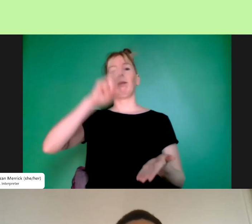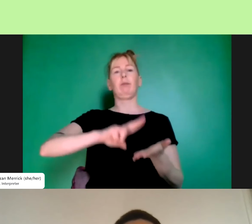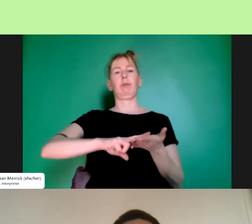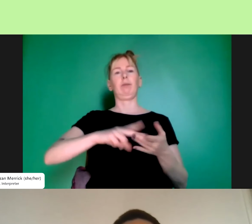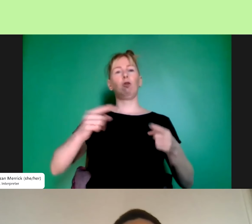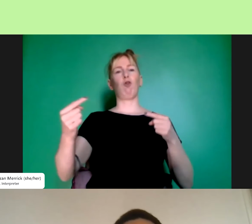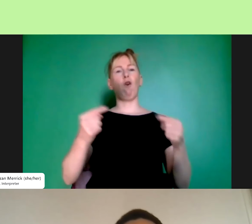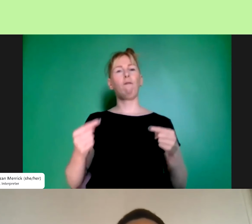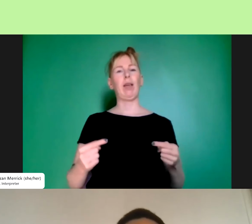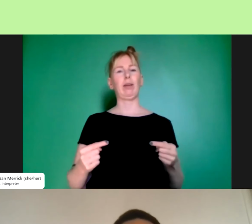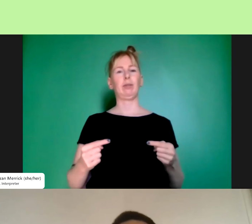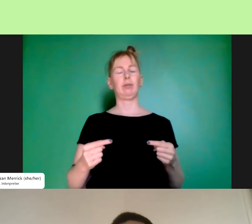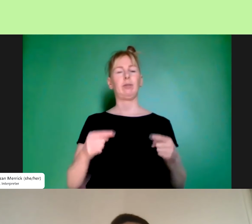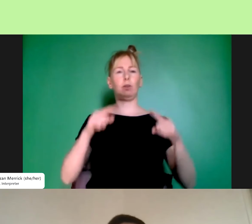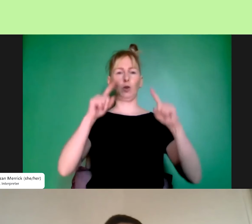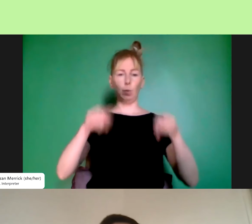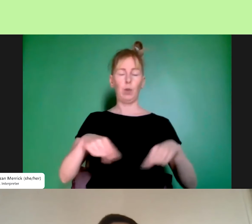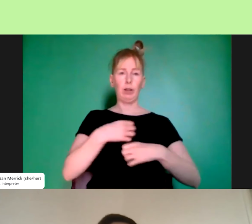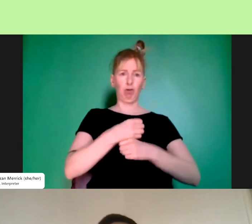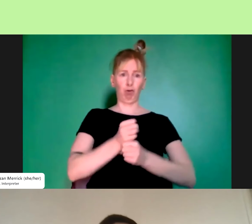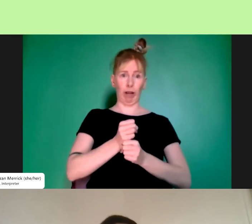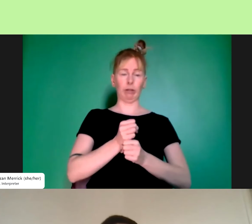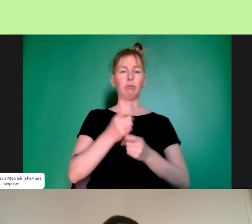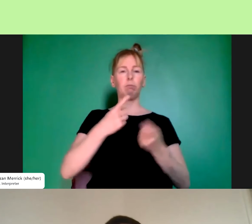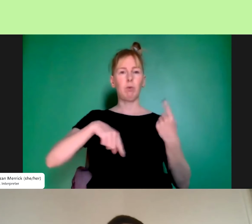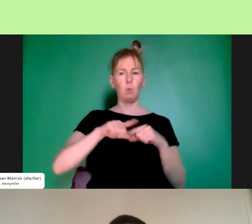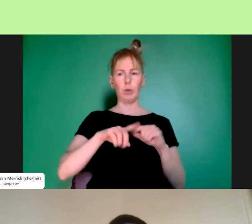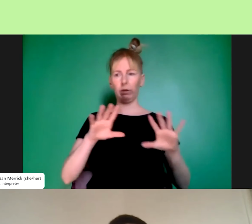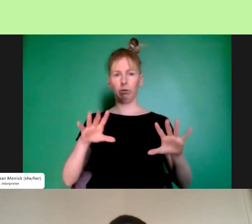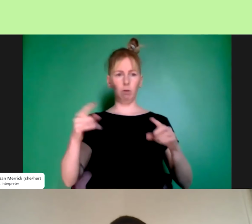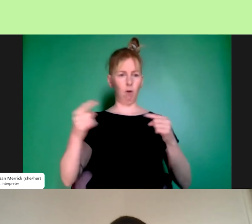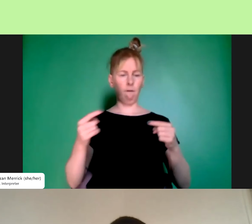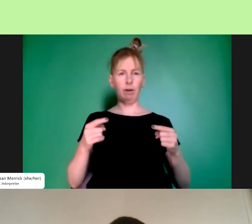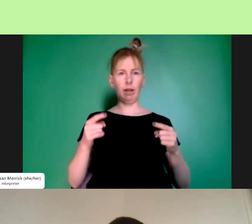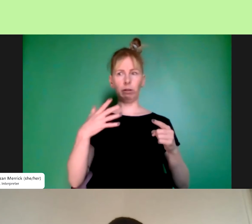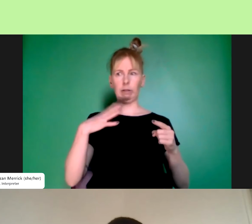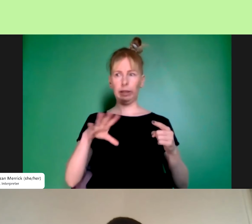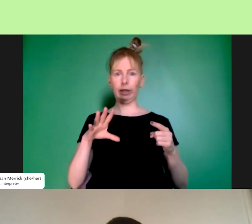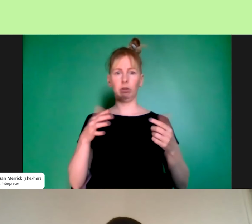need to resolve those stresses or conflicts through what I already explained, which is